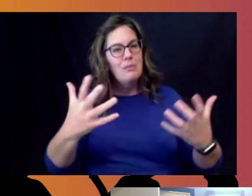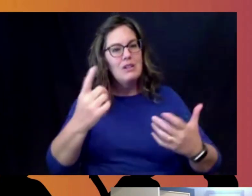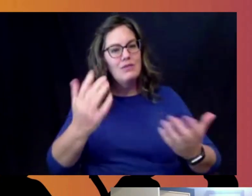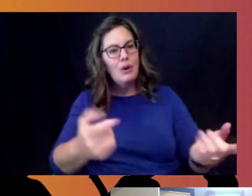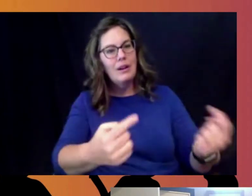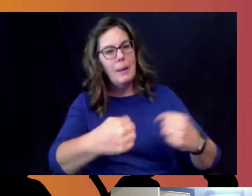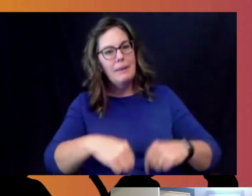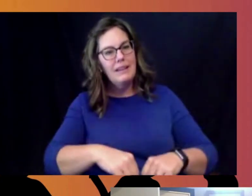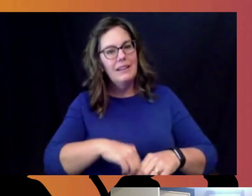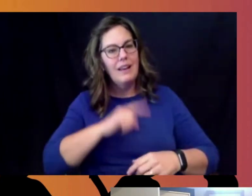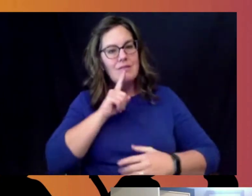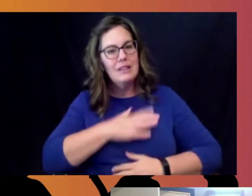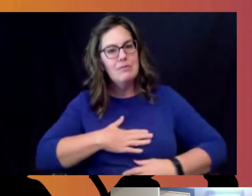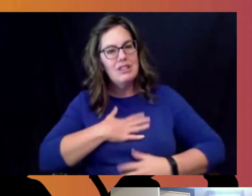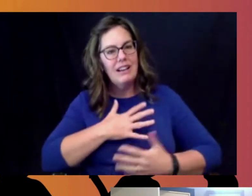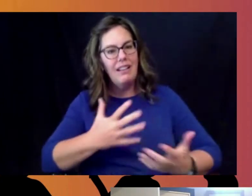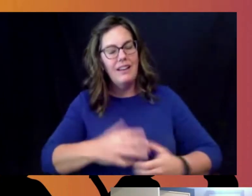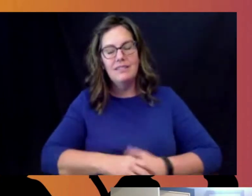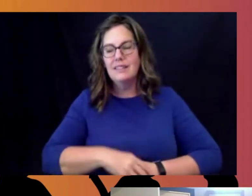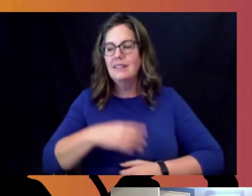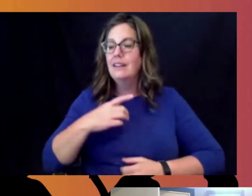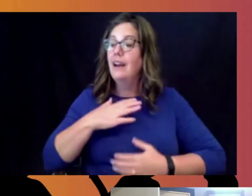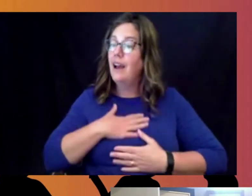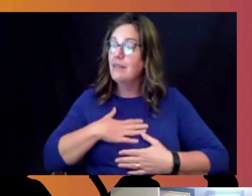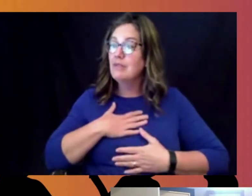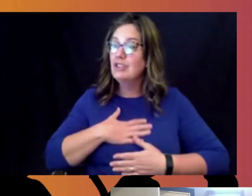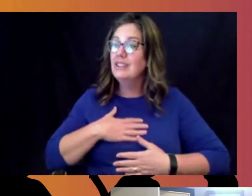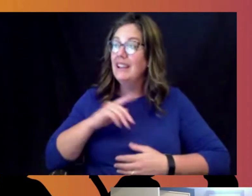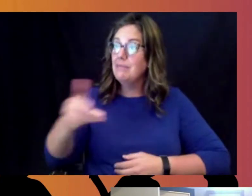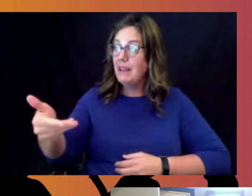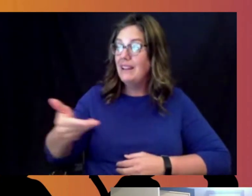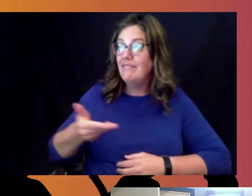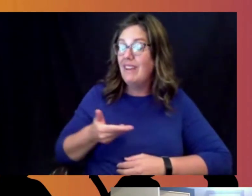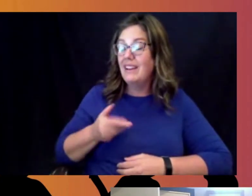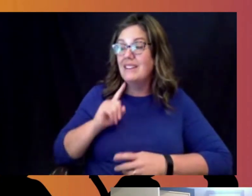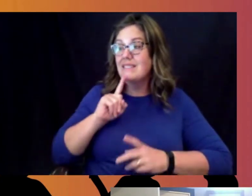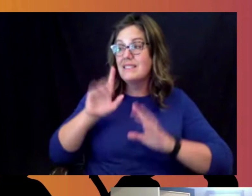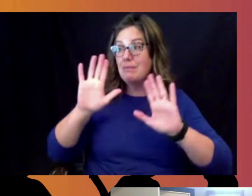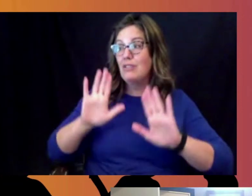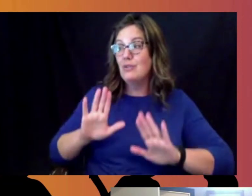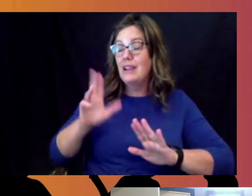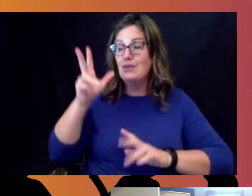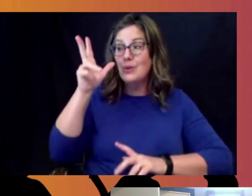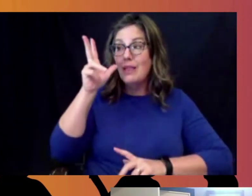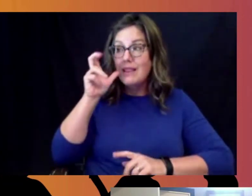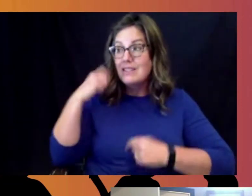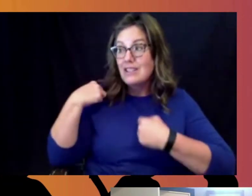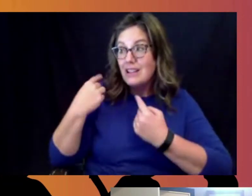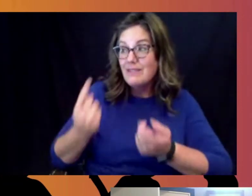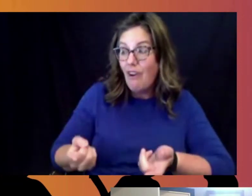it a lot oh i appreciate being invited it's been great to listen thus far and it was so beautiful